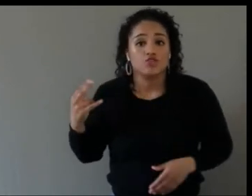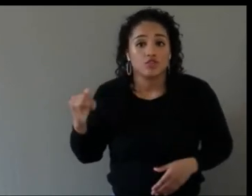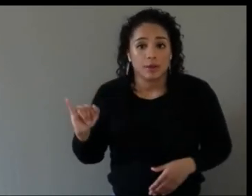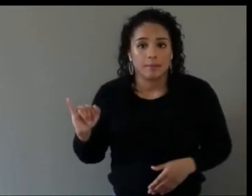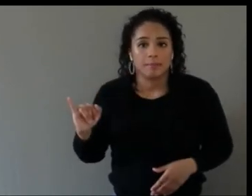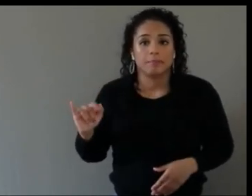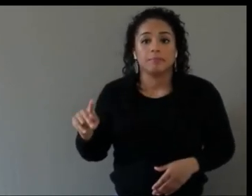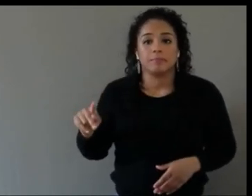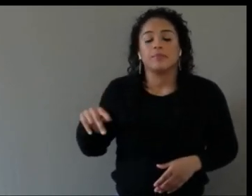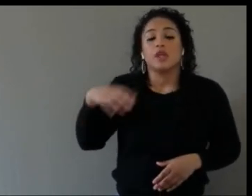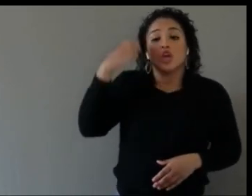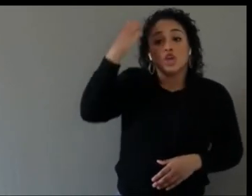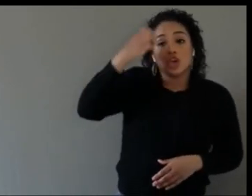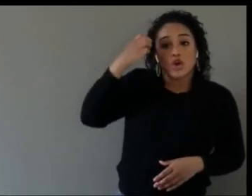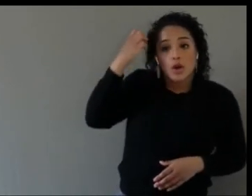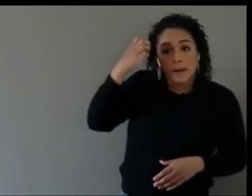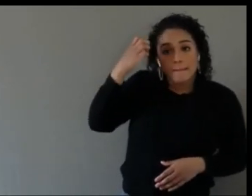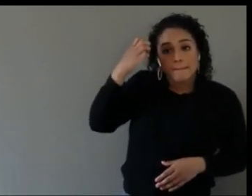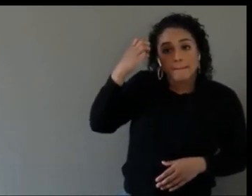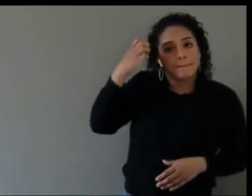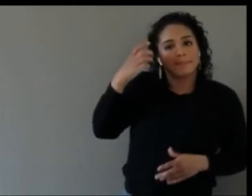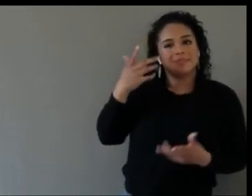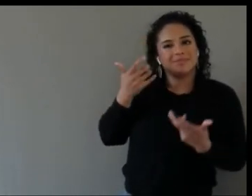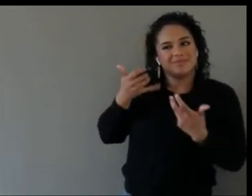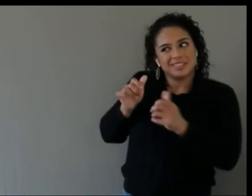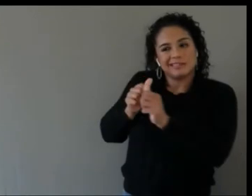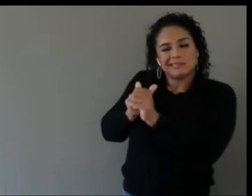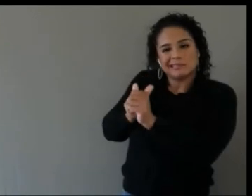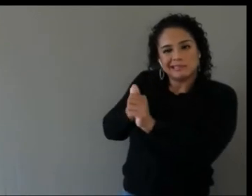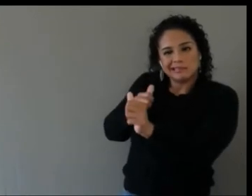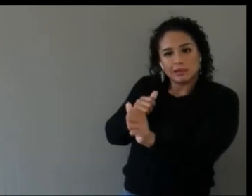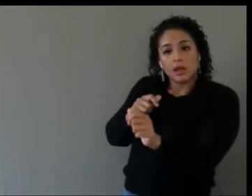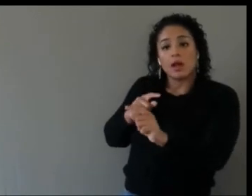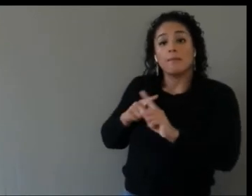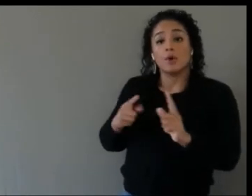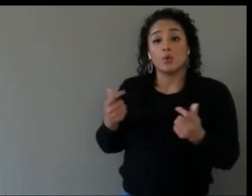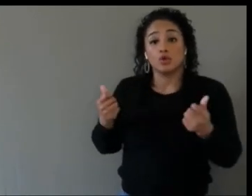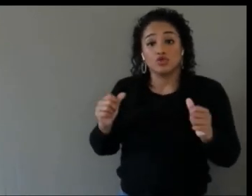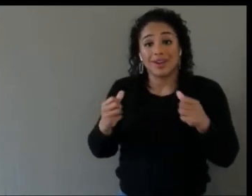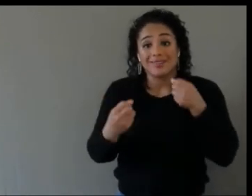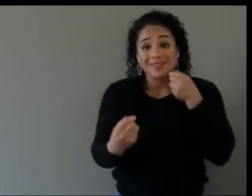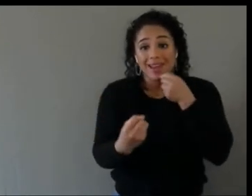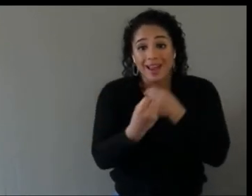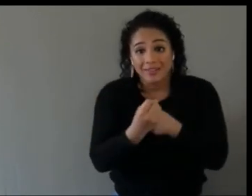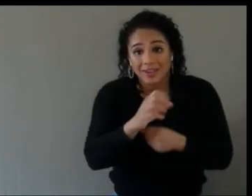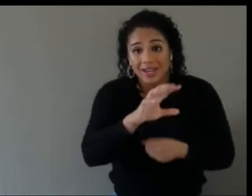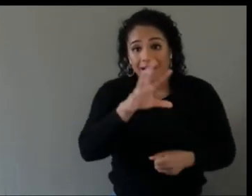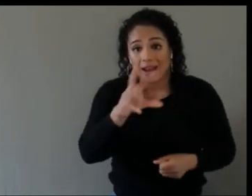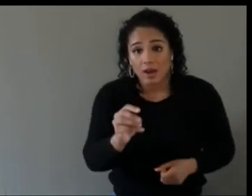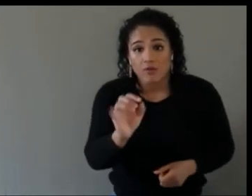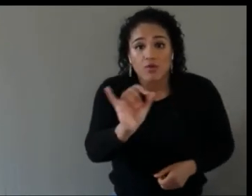The challenge is that we are trying to advocate in Africa as well, but the cultural context